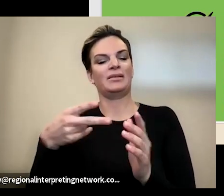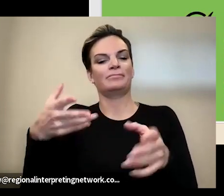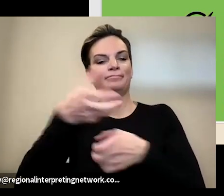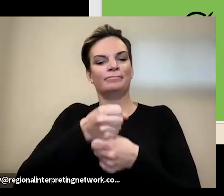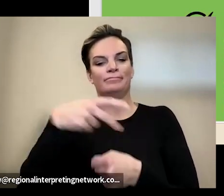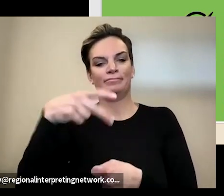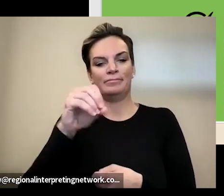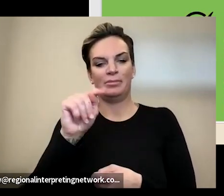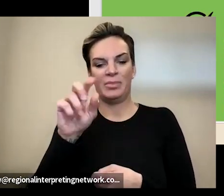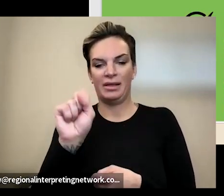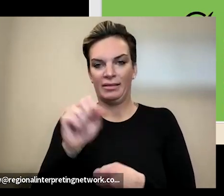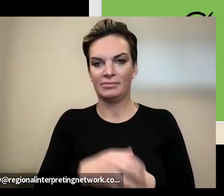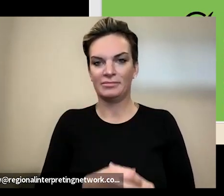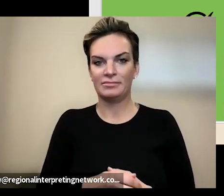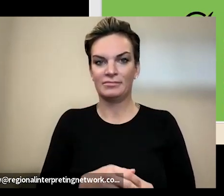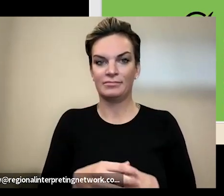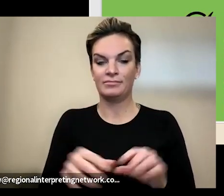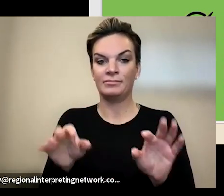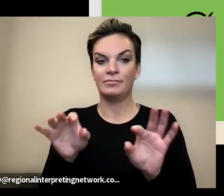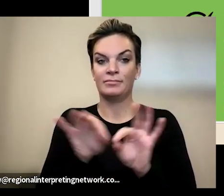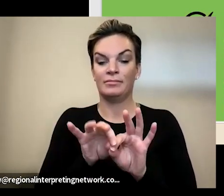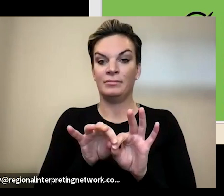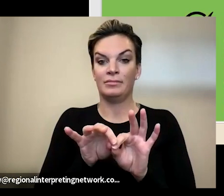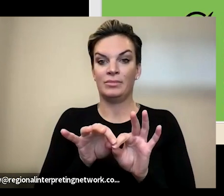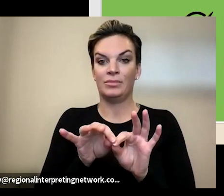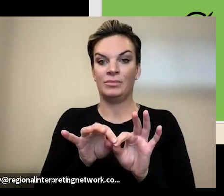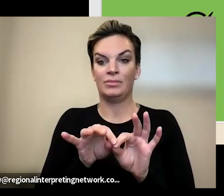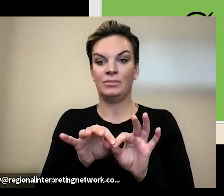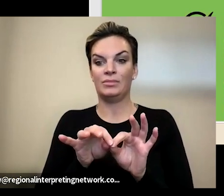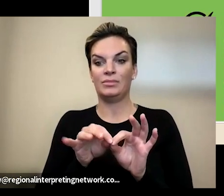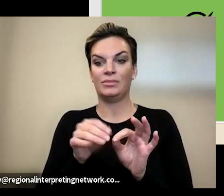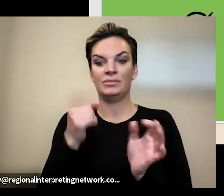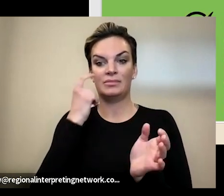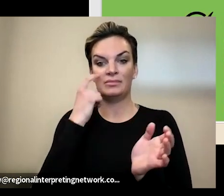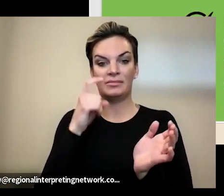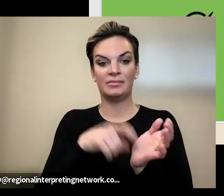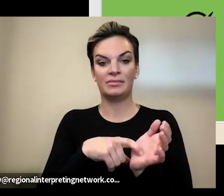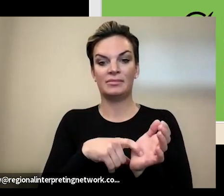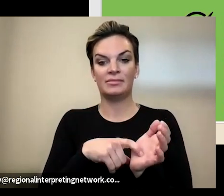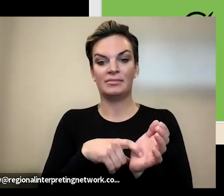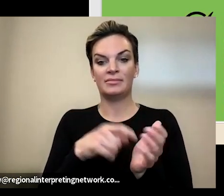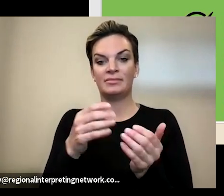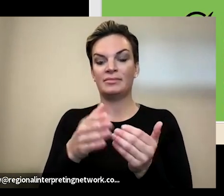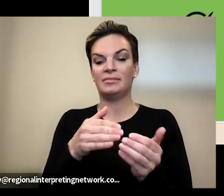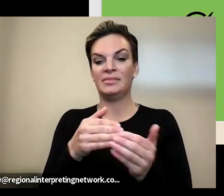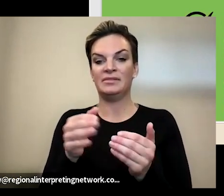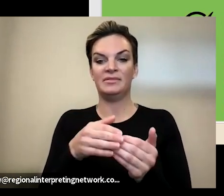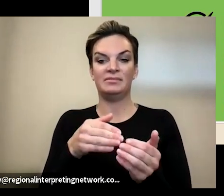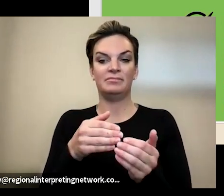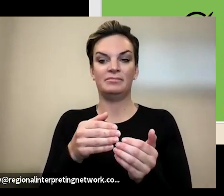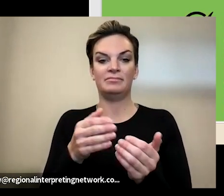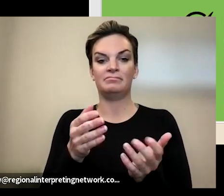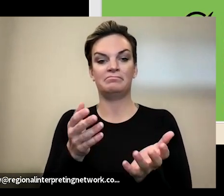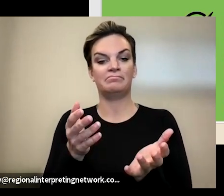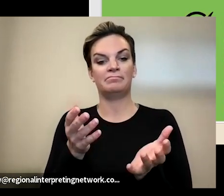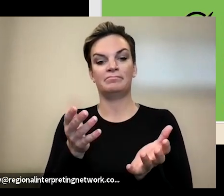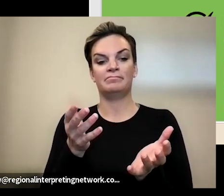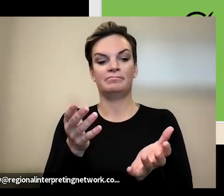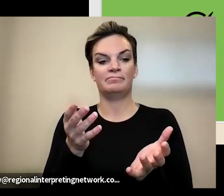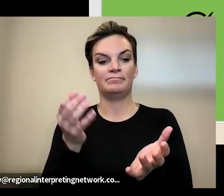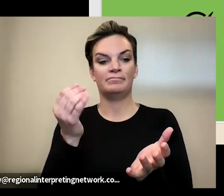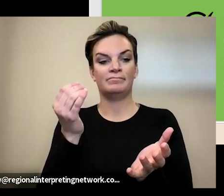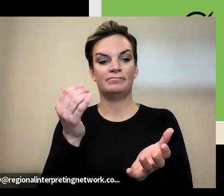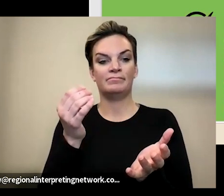important to understand as well that even if a hundred people have POTS, not everyone is going